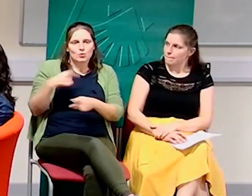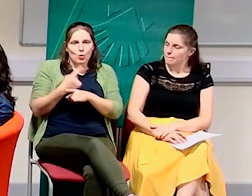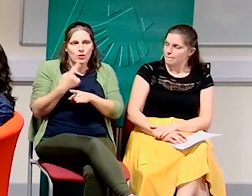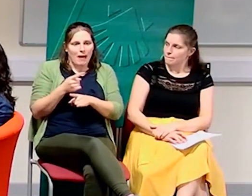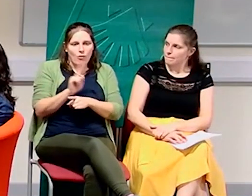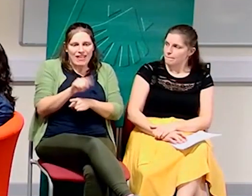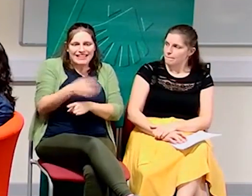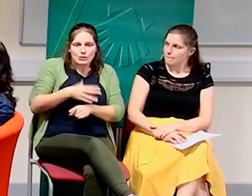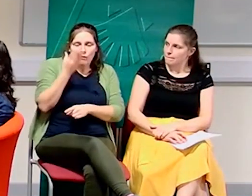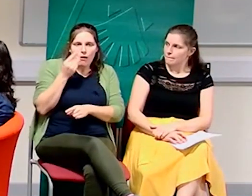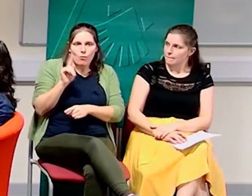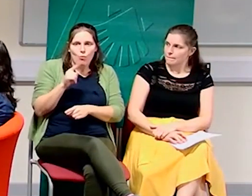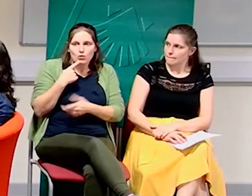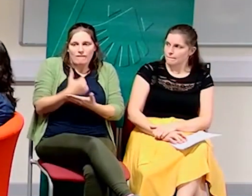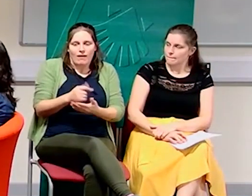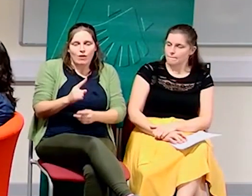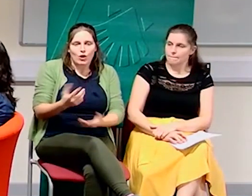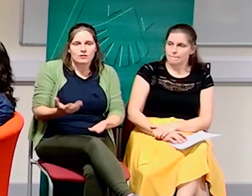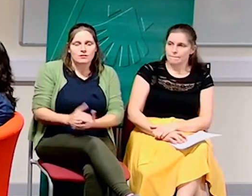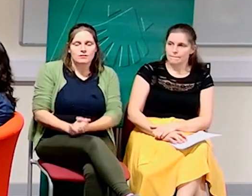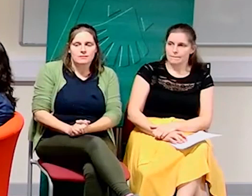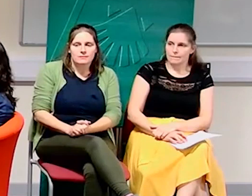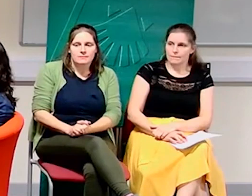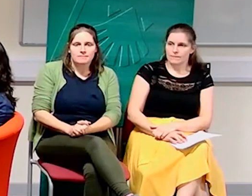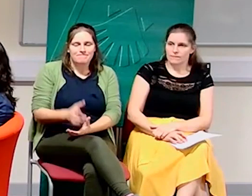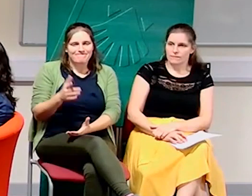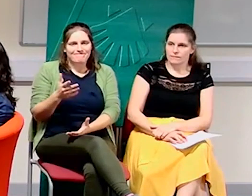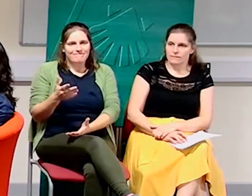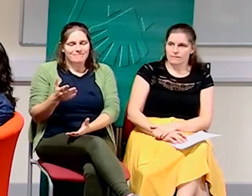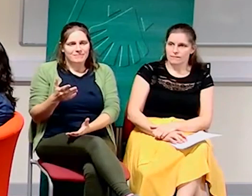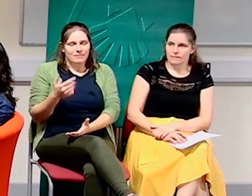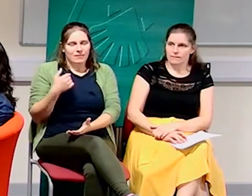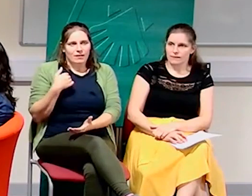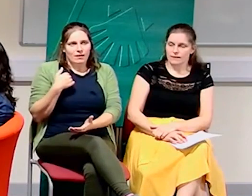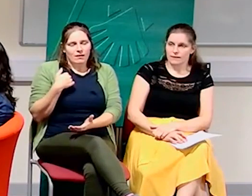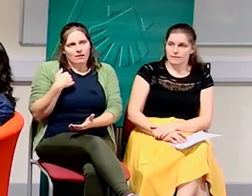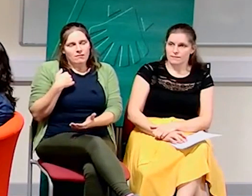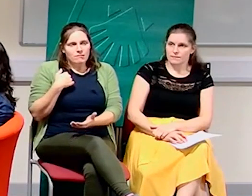are the first things that you advise them to do I guess it comes back to that the comments that